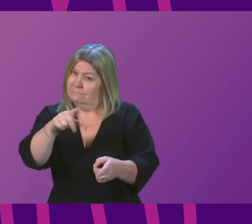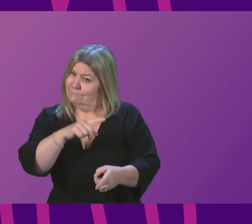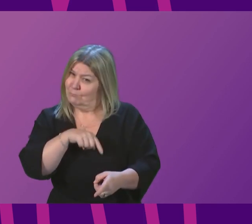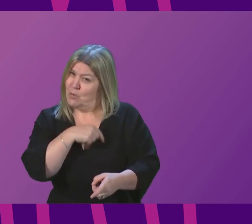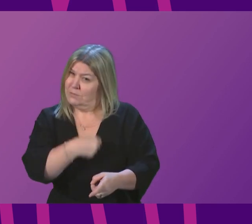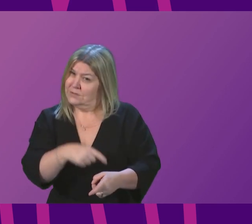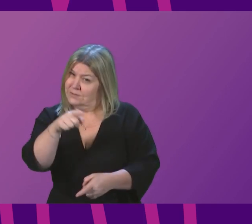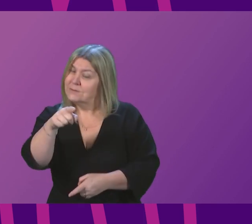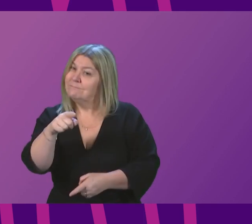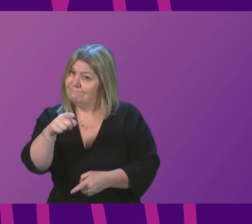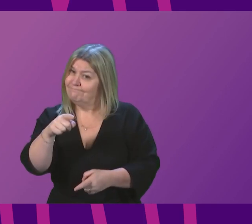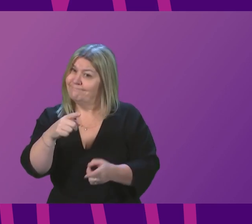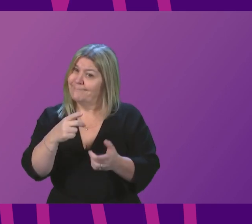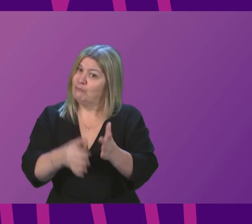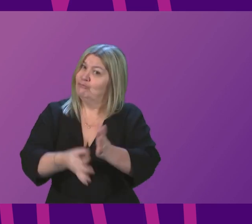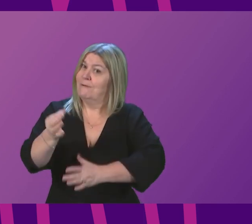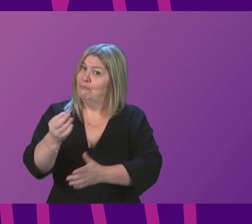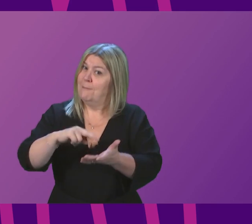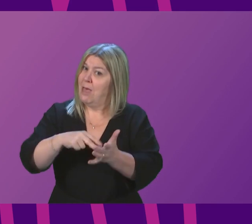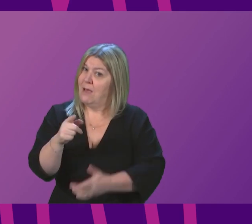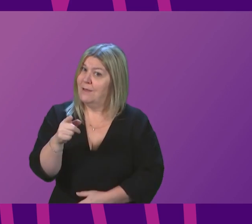Should recovery not mean that things are getting better rather than worse?